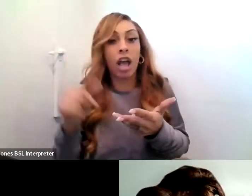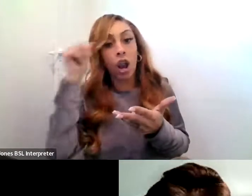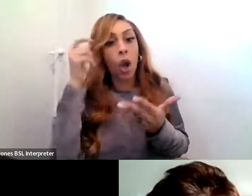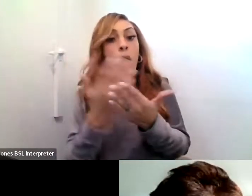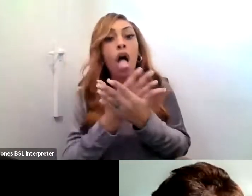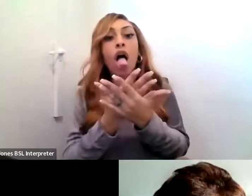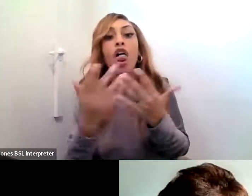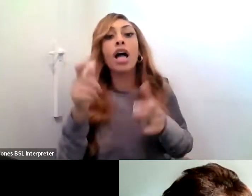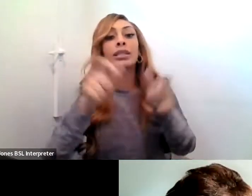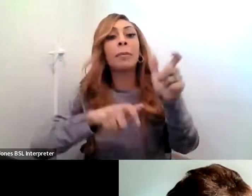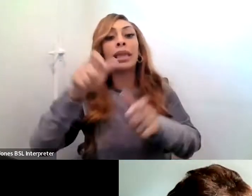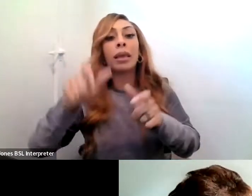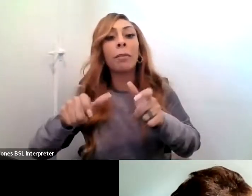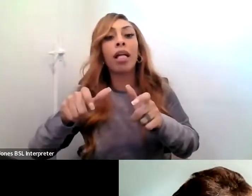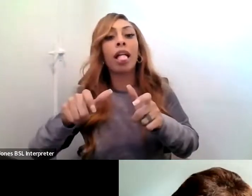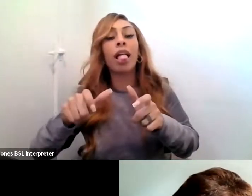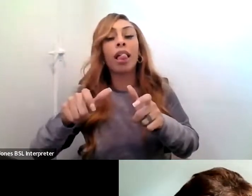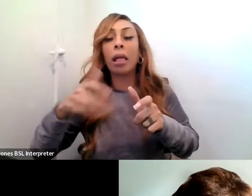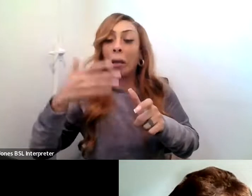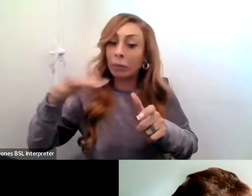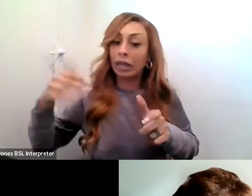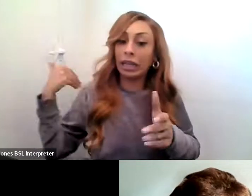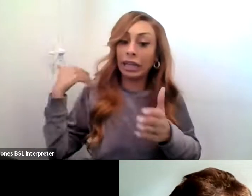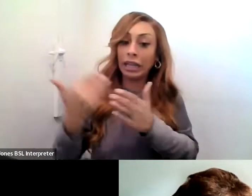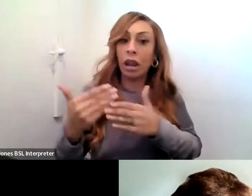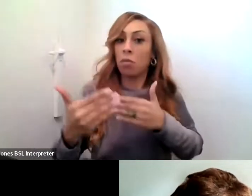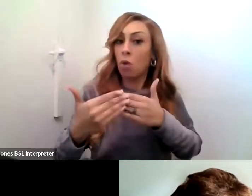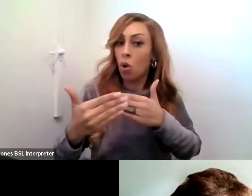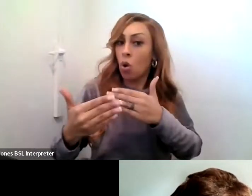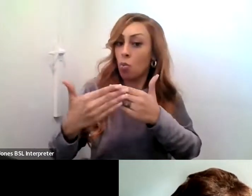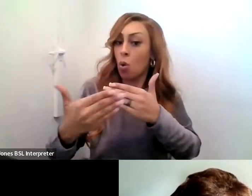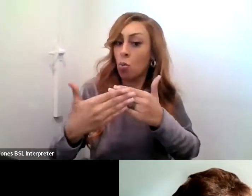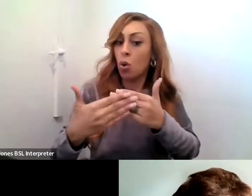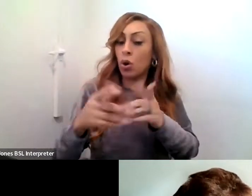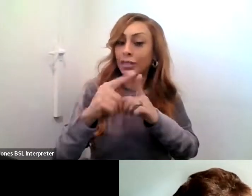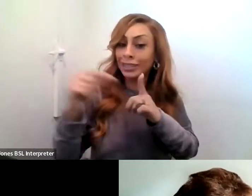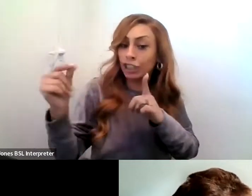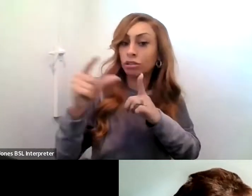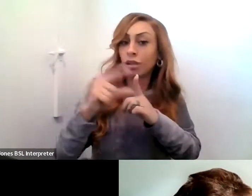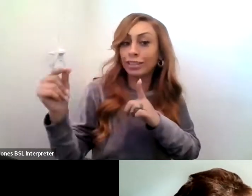as this research indicates, over the past couple of years, doing more and more digital access opportunities,